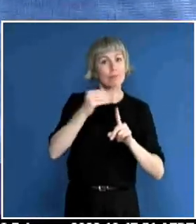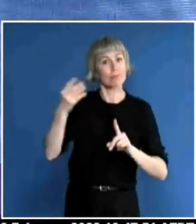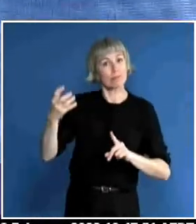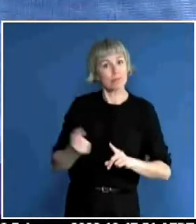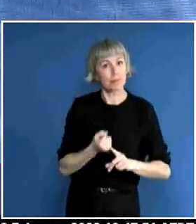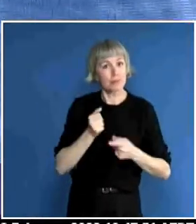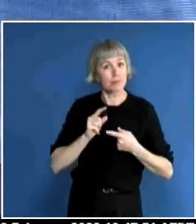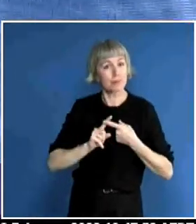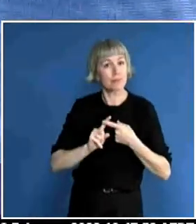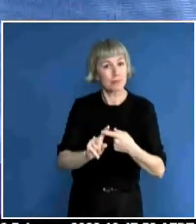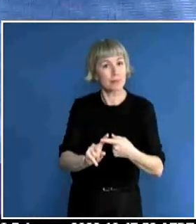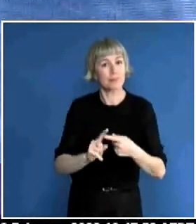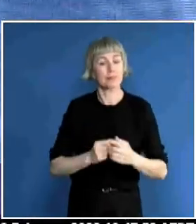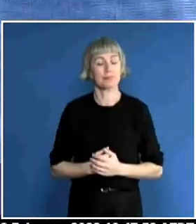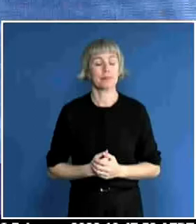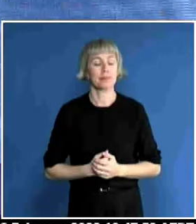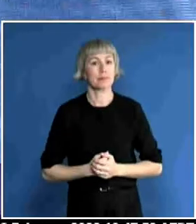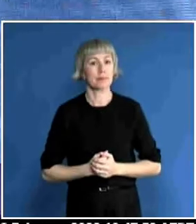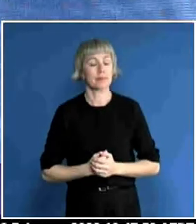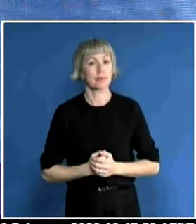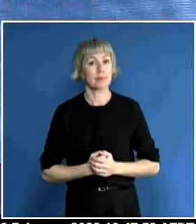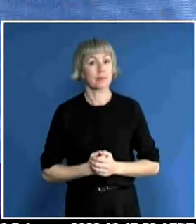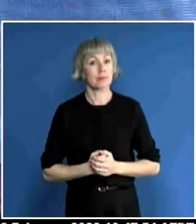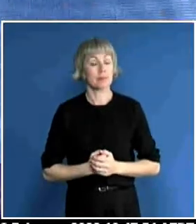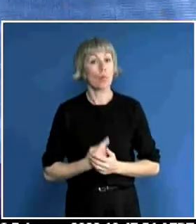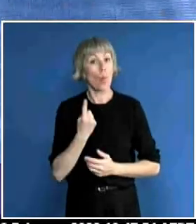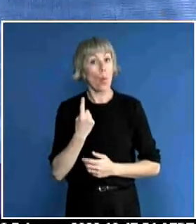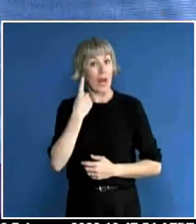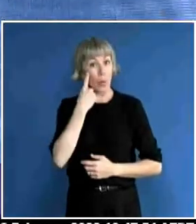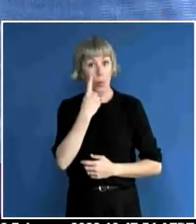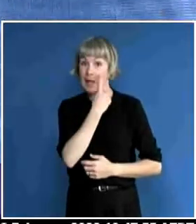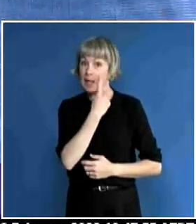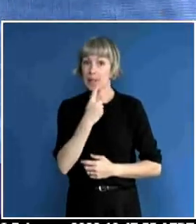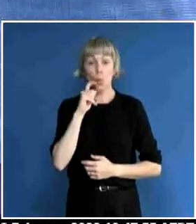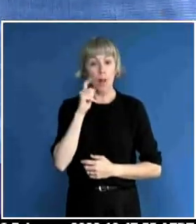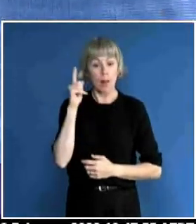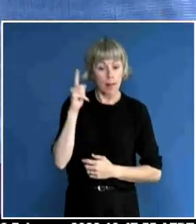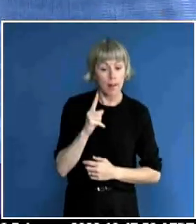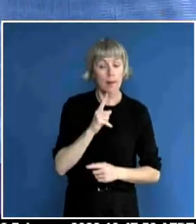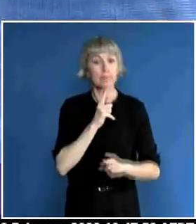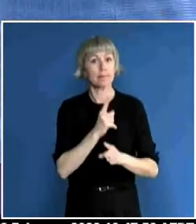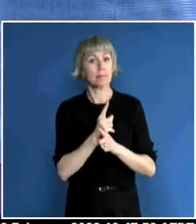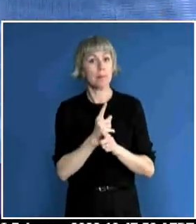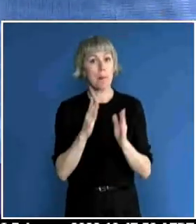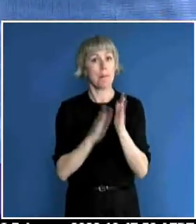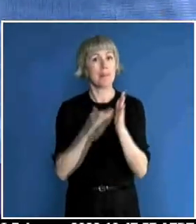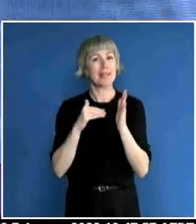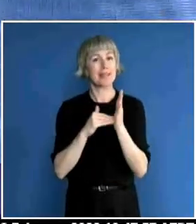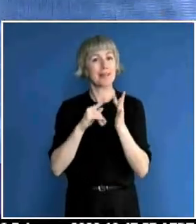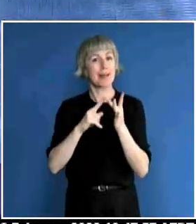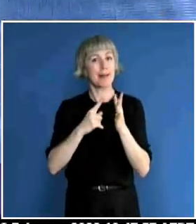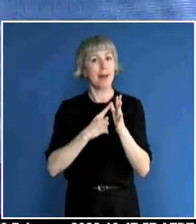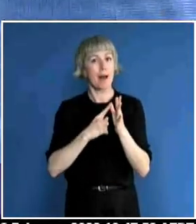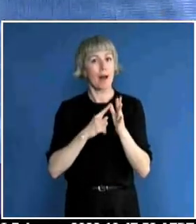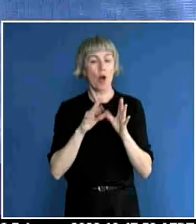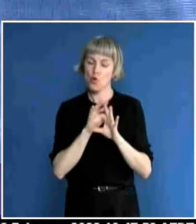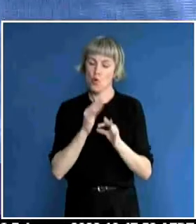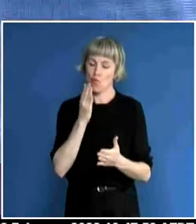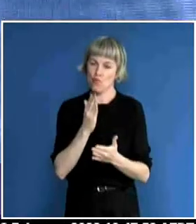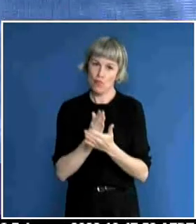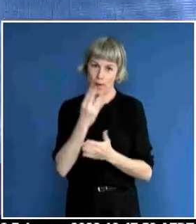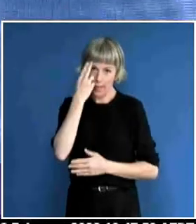That's a pseudonym. Since the age of 14, Mzia has worked in many jobs, including in